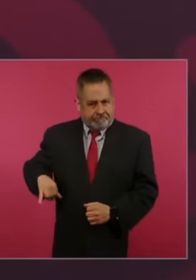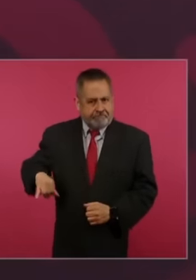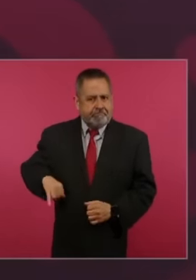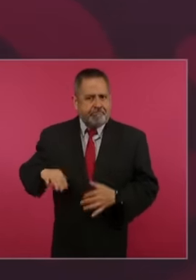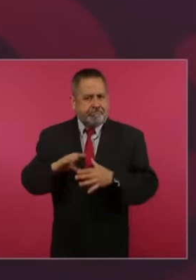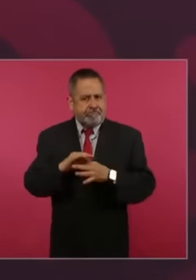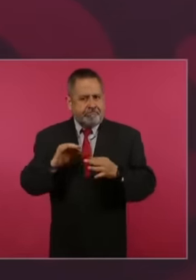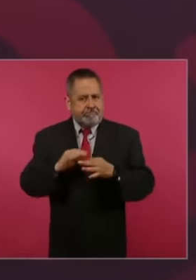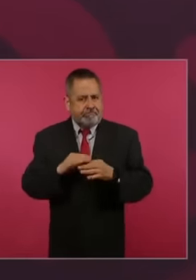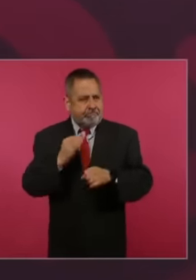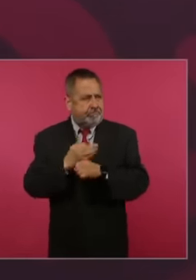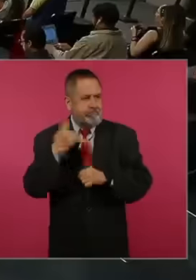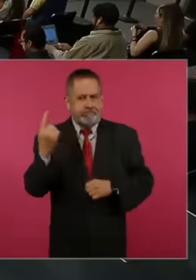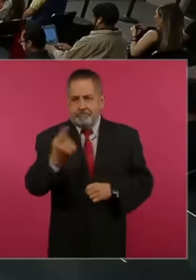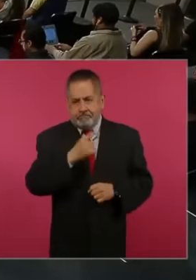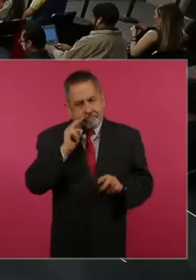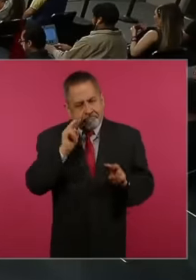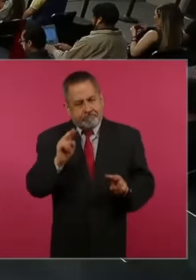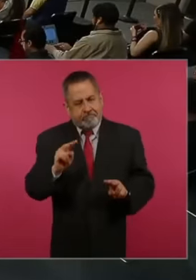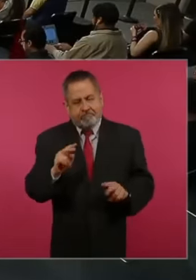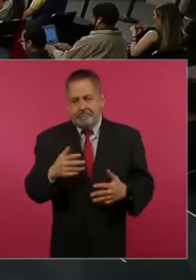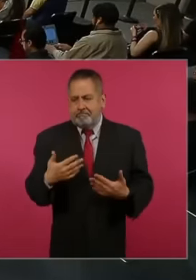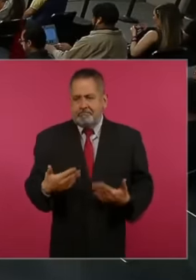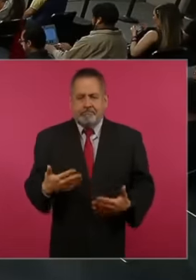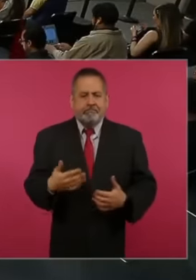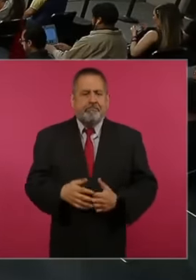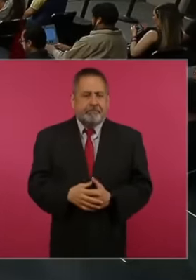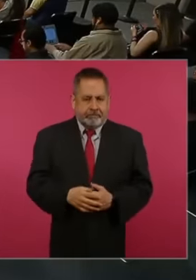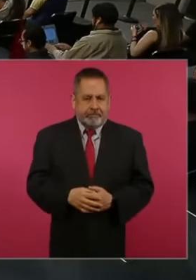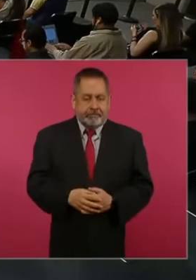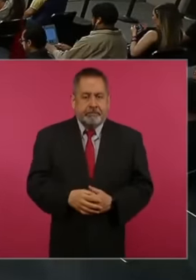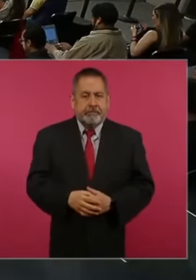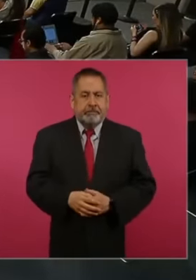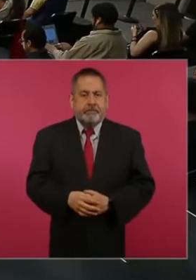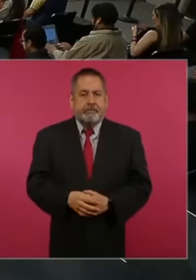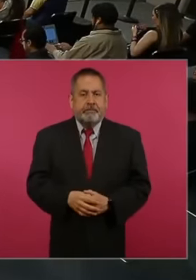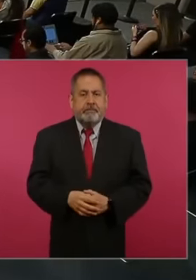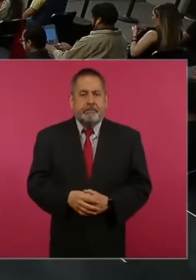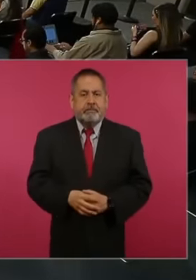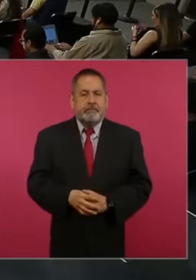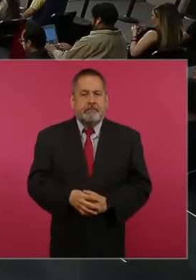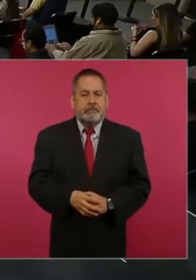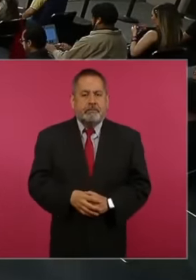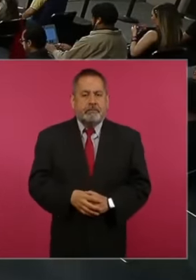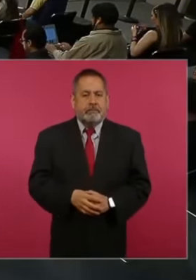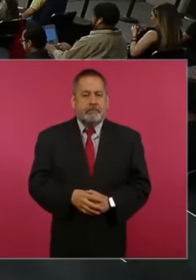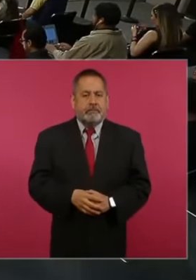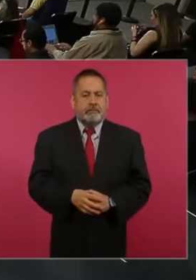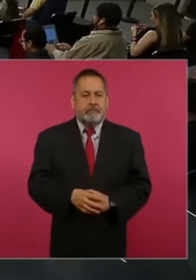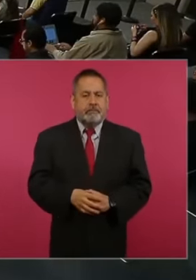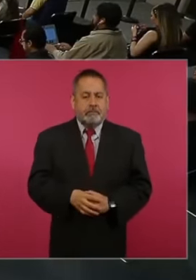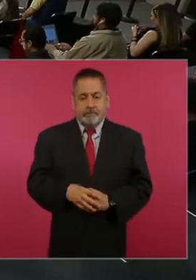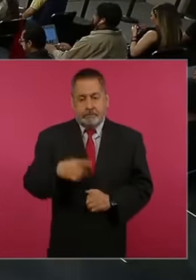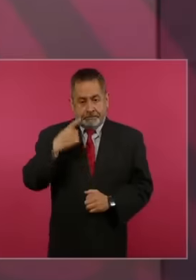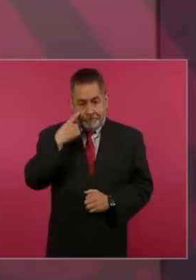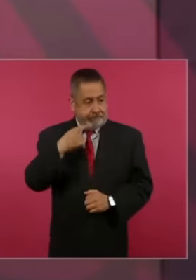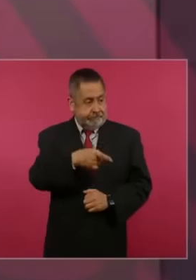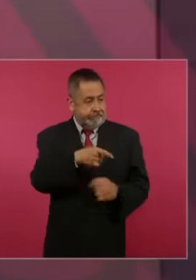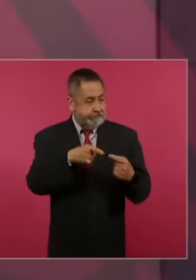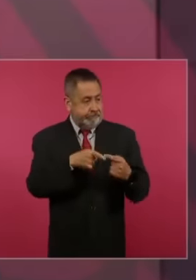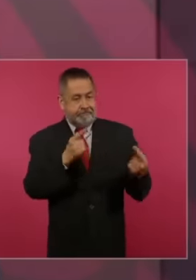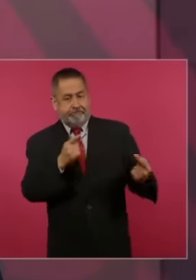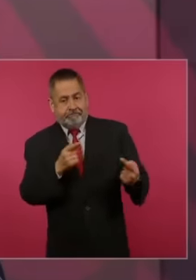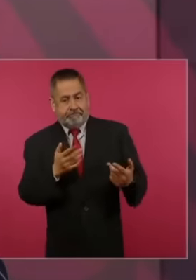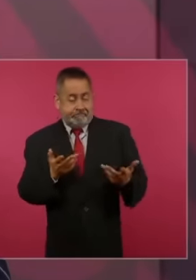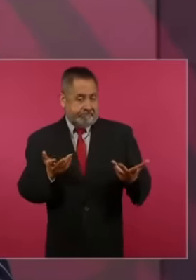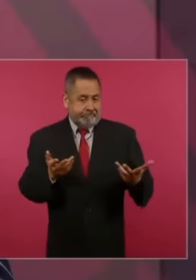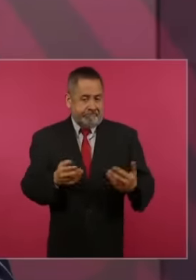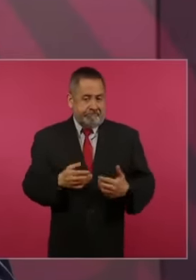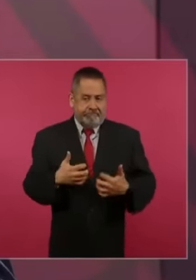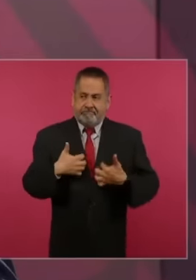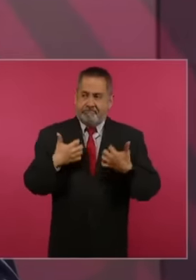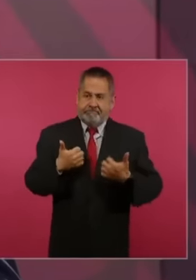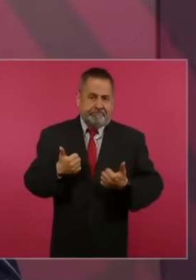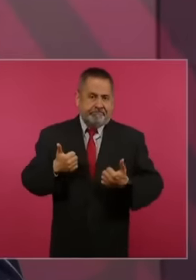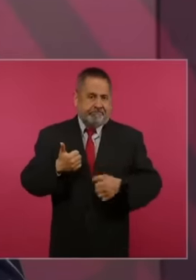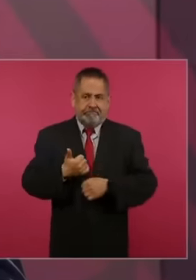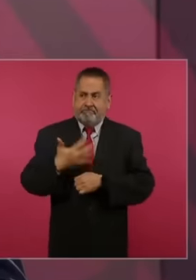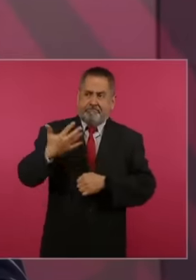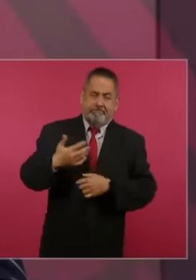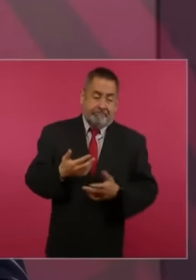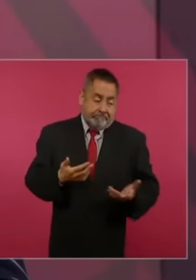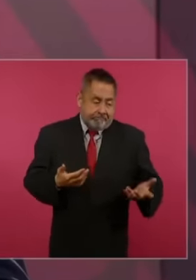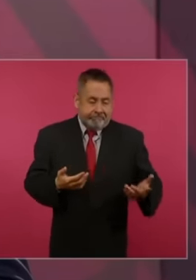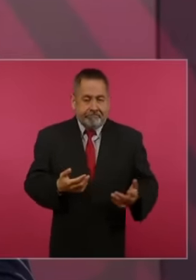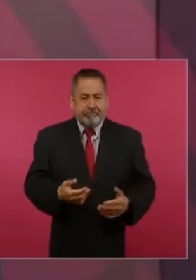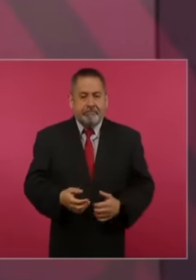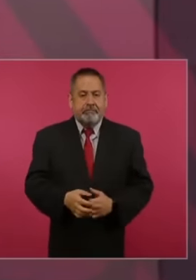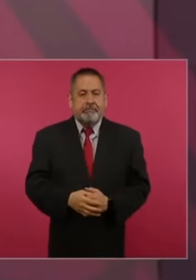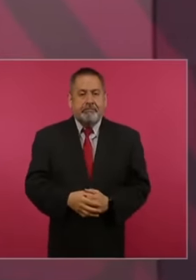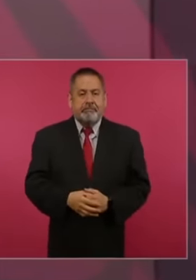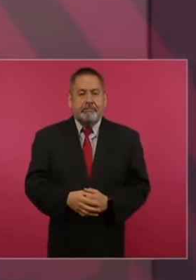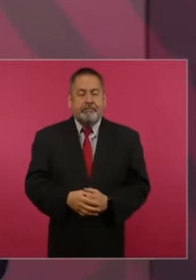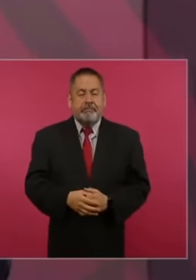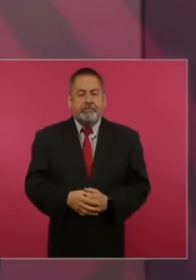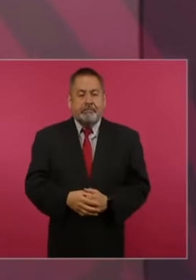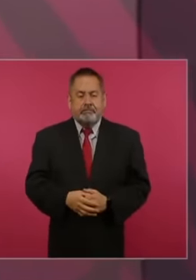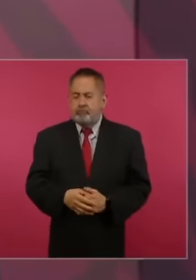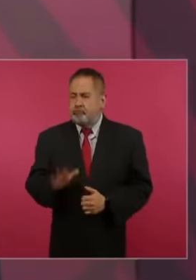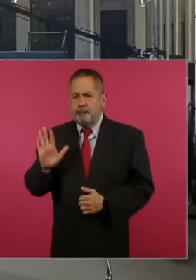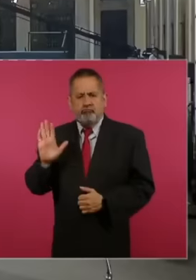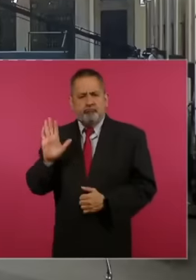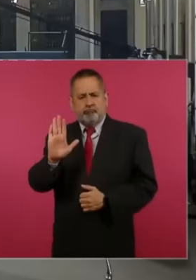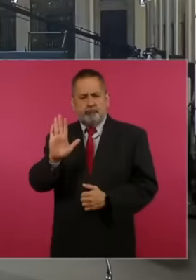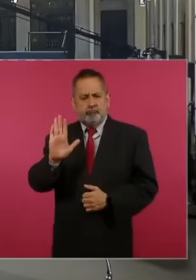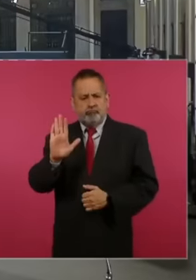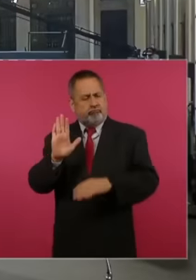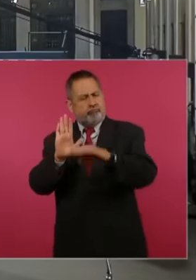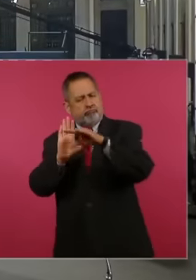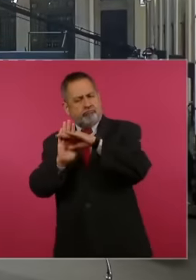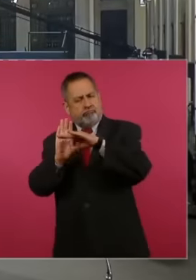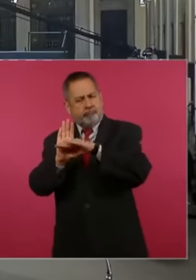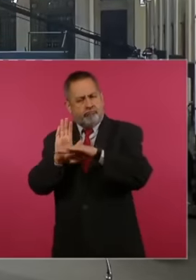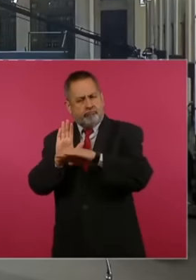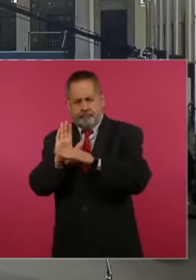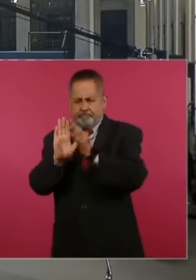we are experiencing takes us a long time and here we see the reaction this is impressive